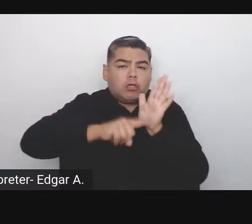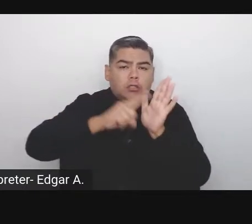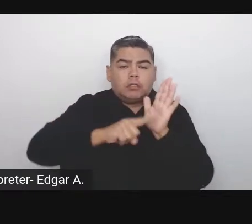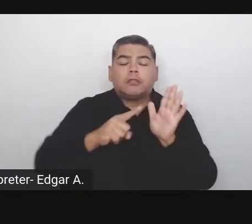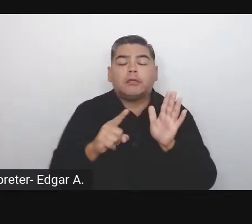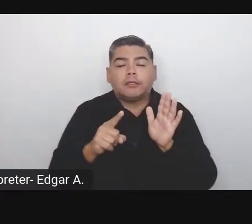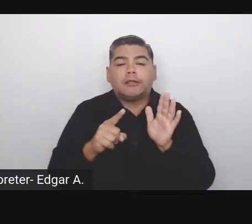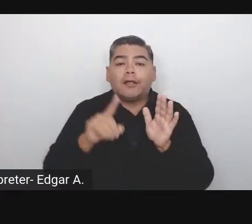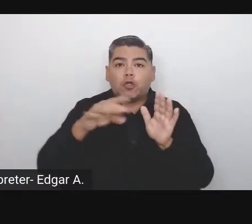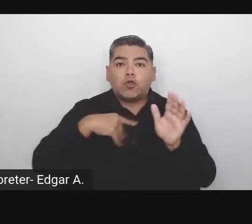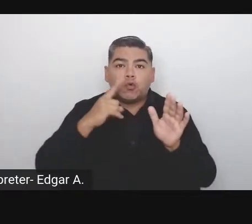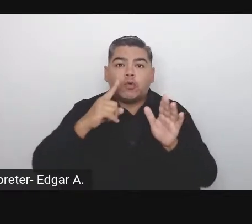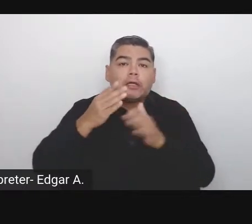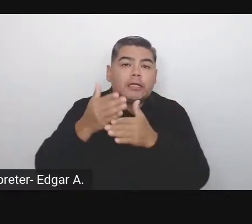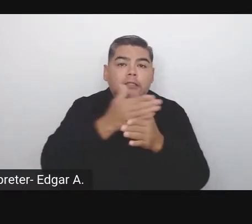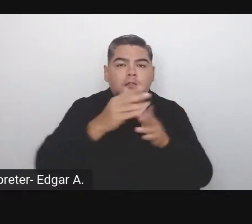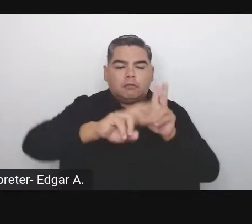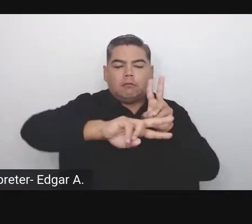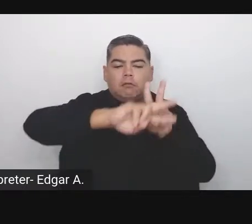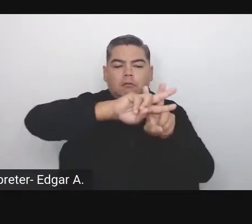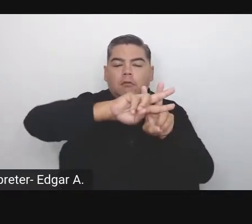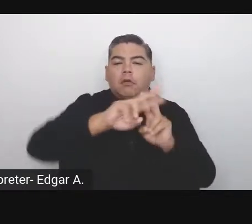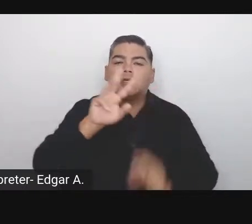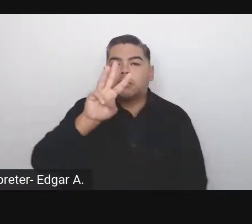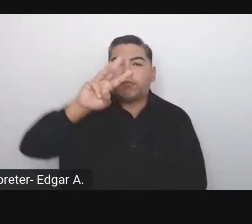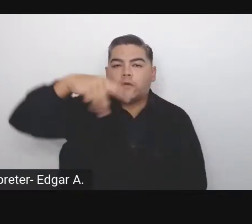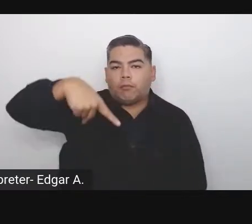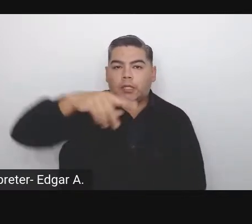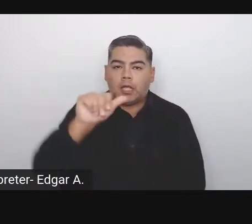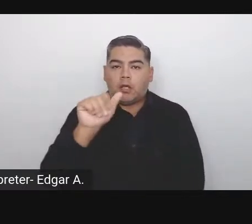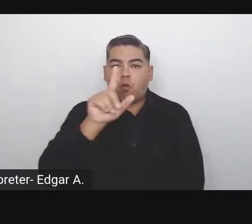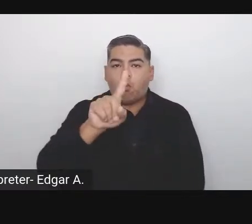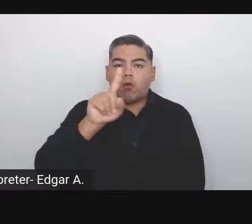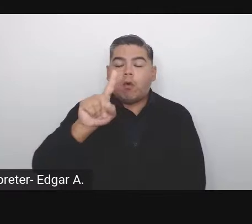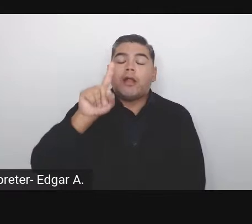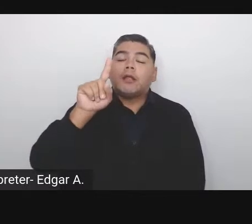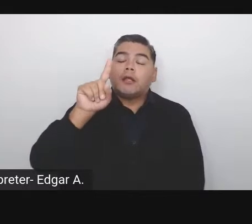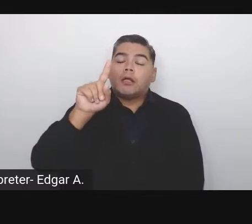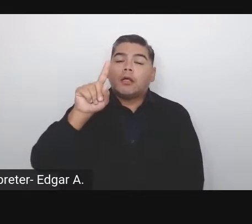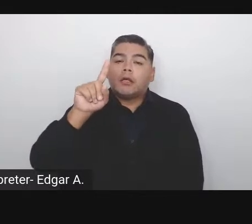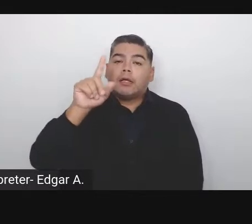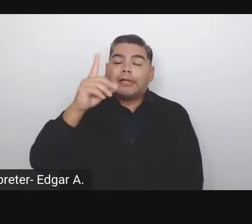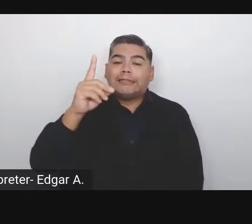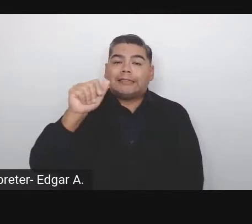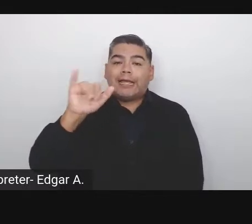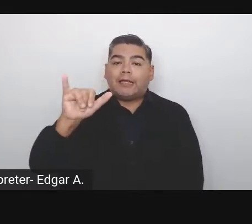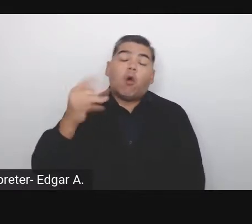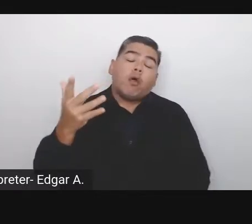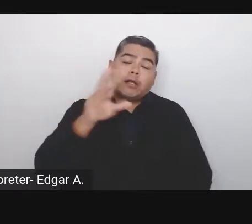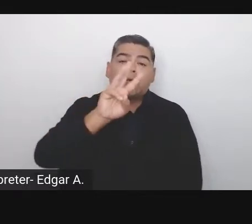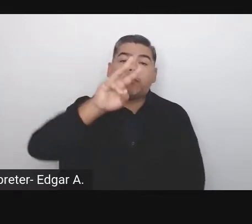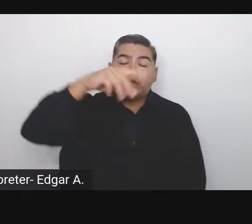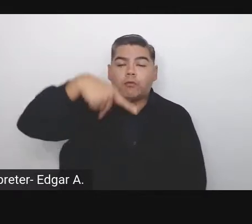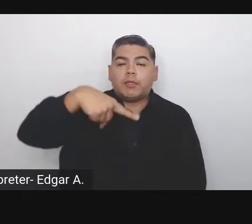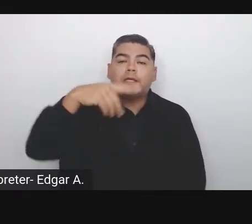≫: Continue having your conversations in the chat area or check out our social media share using our hashtags.